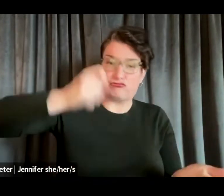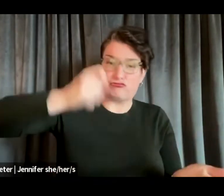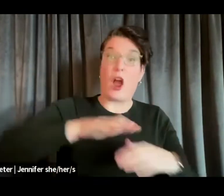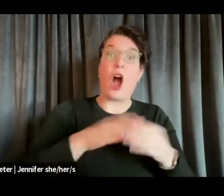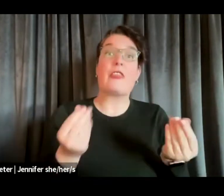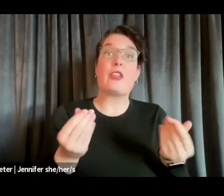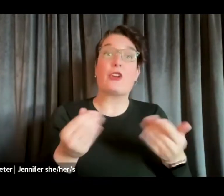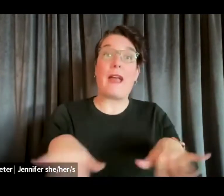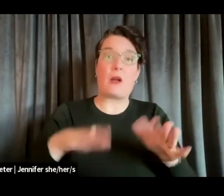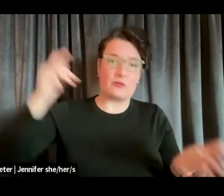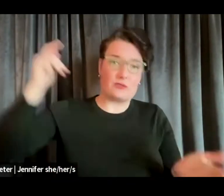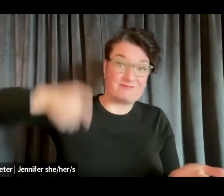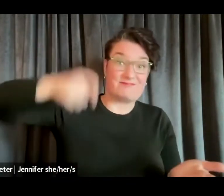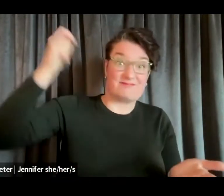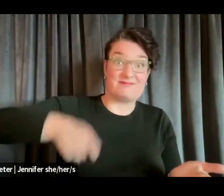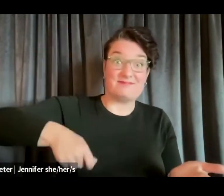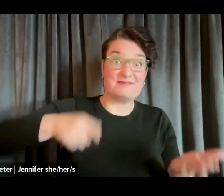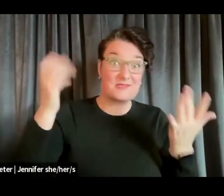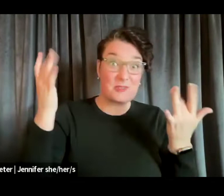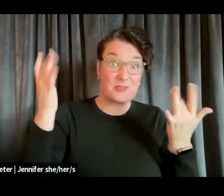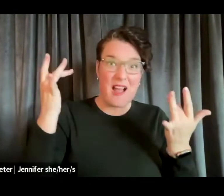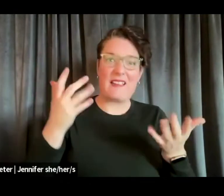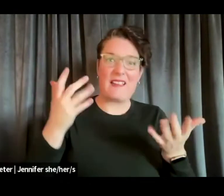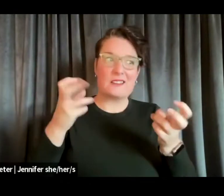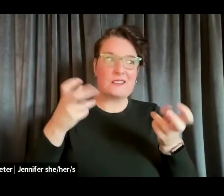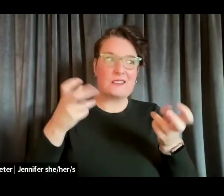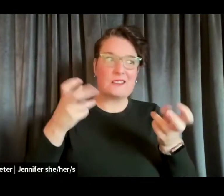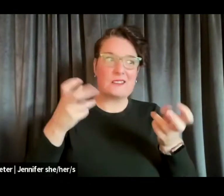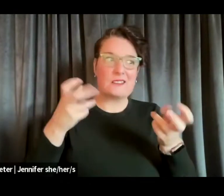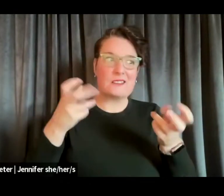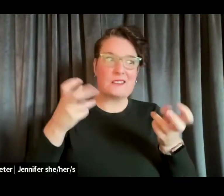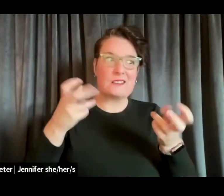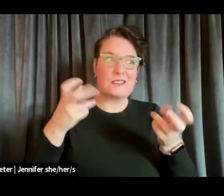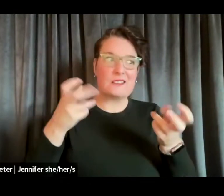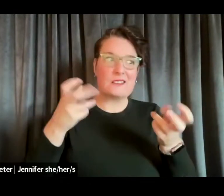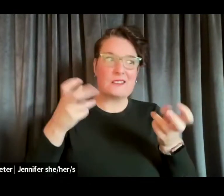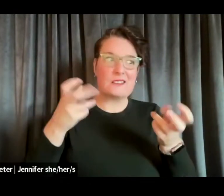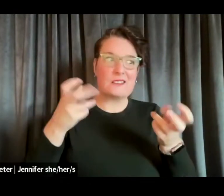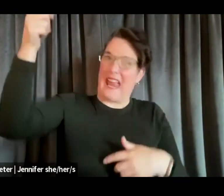To embody what the rains will do and what you want the rains to do. Nomy: Mm-hmm,